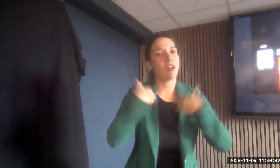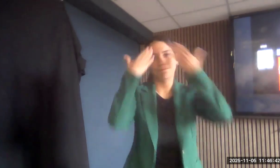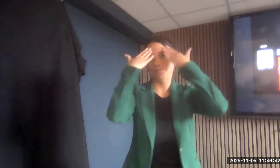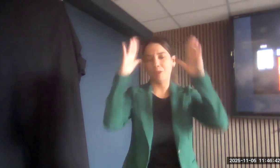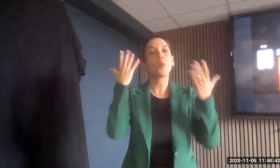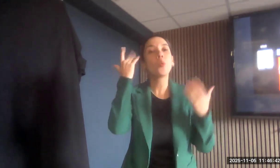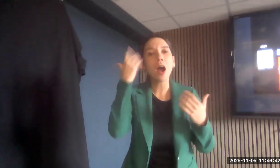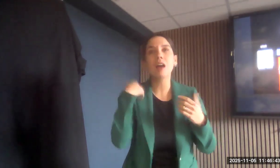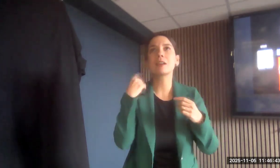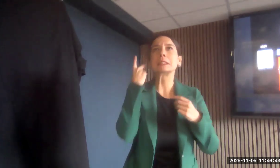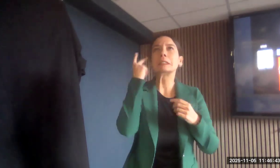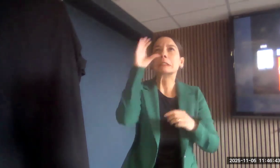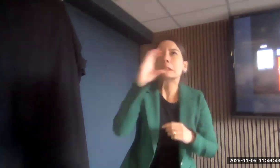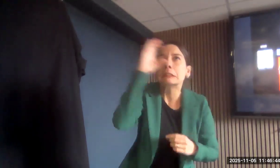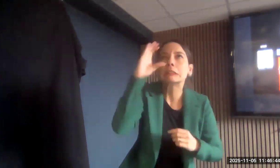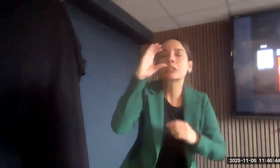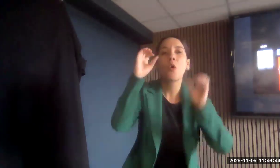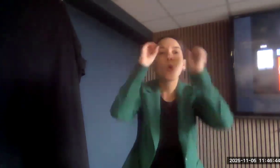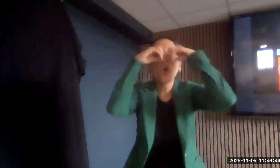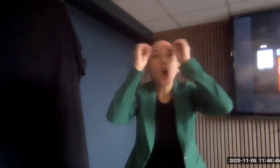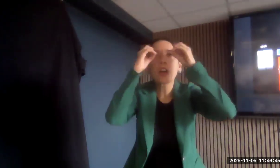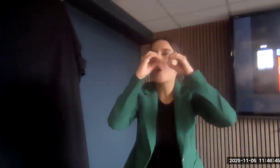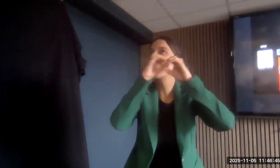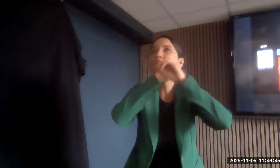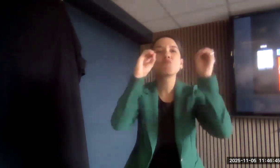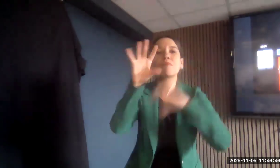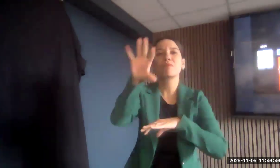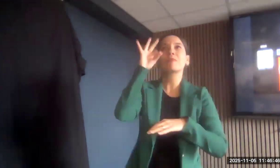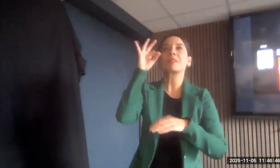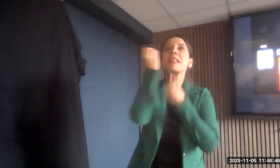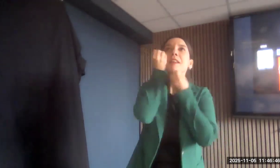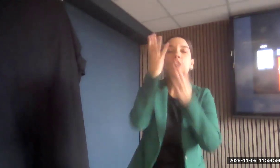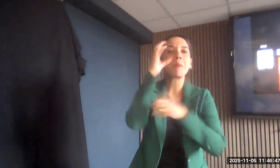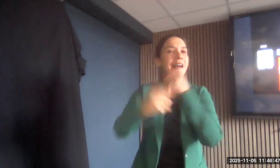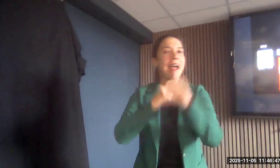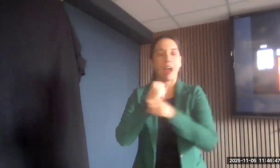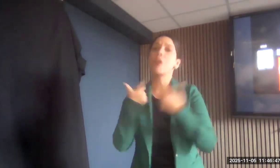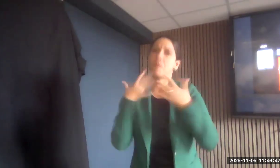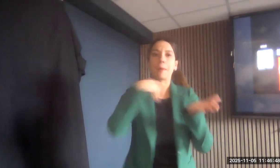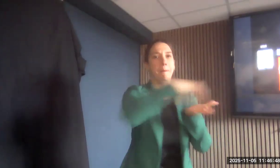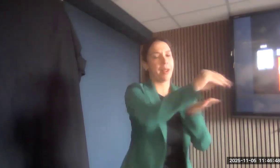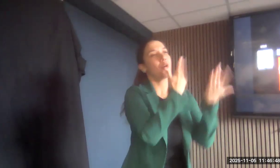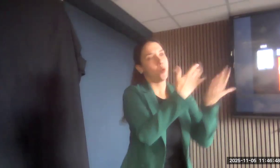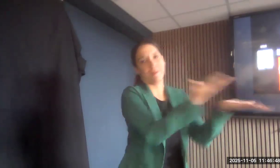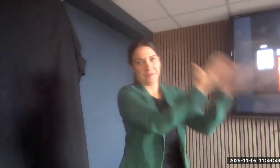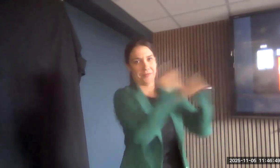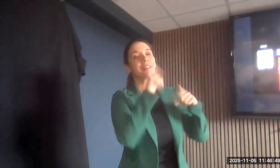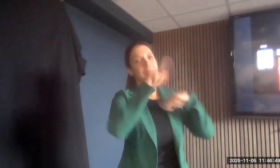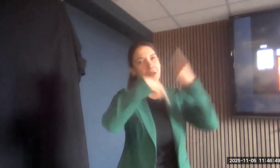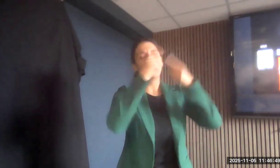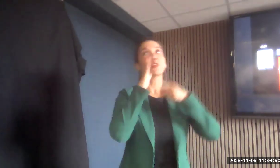there was education provided in sign language. And it's very difficult to find information about that.